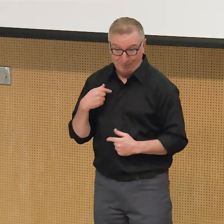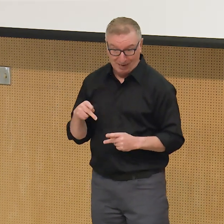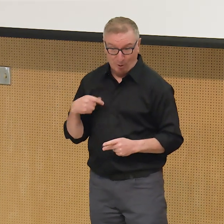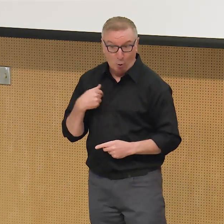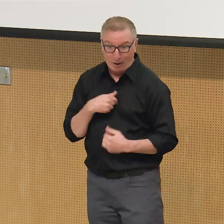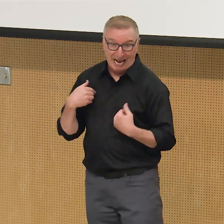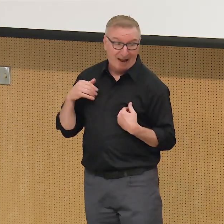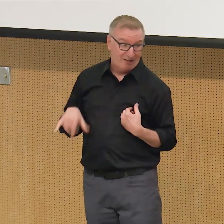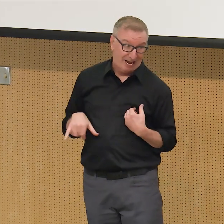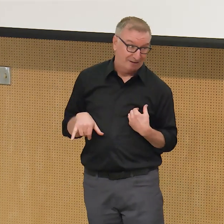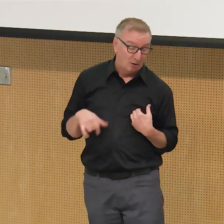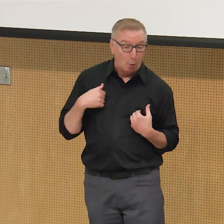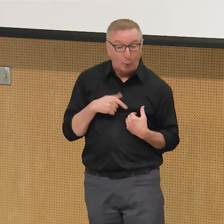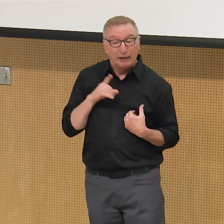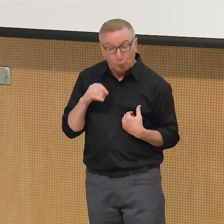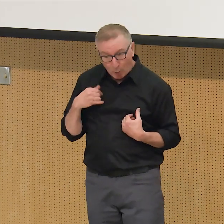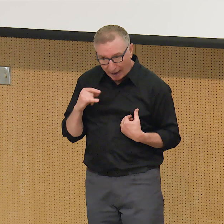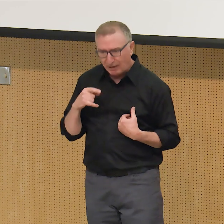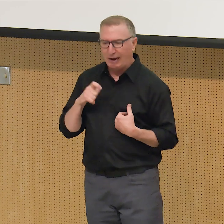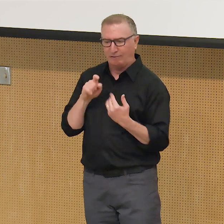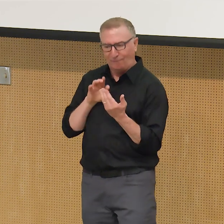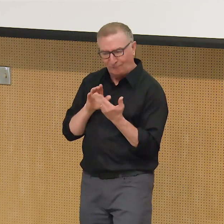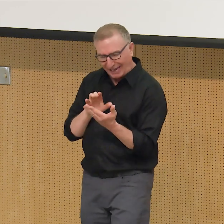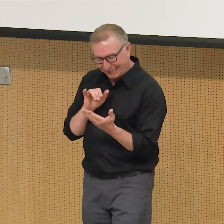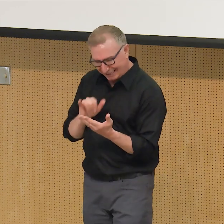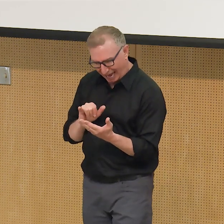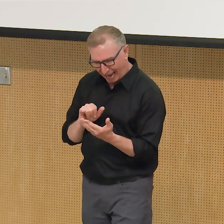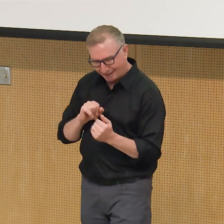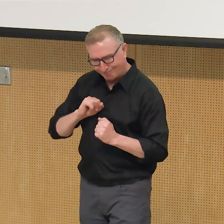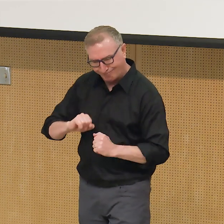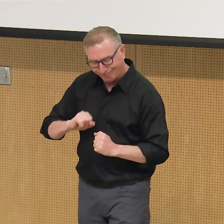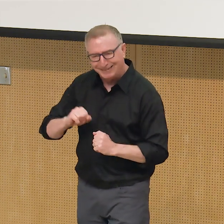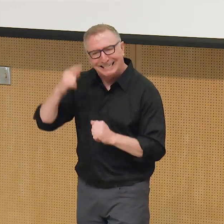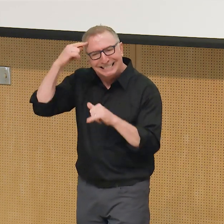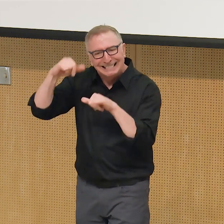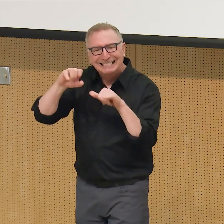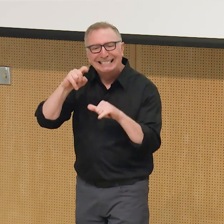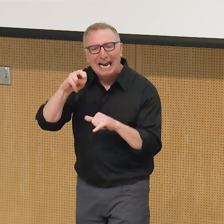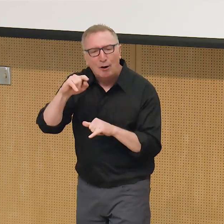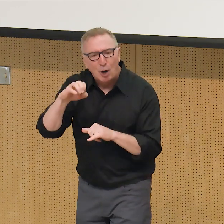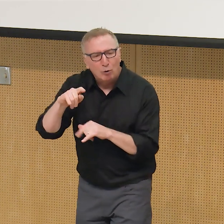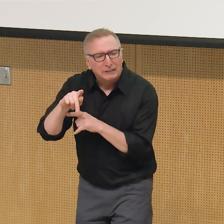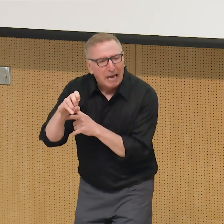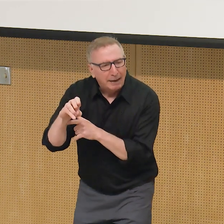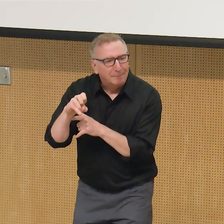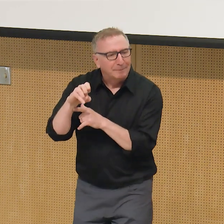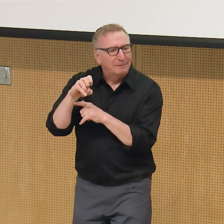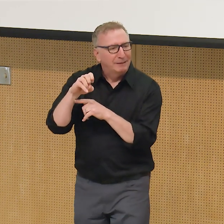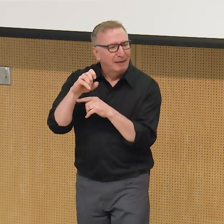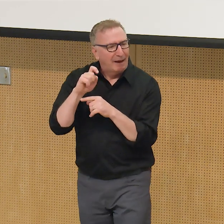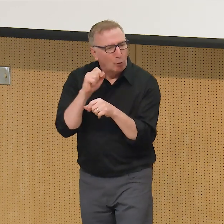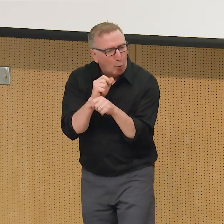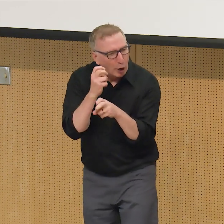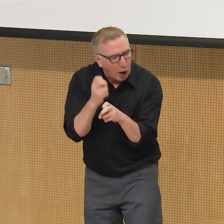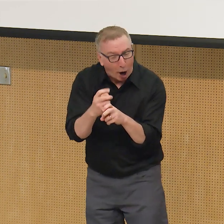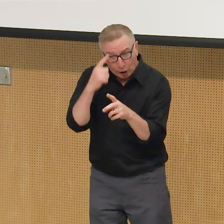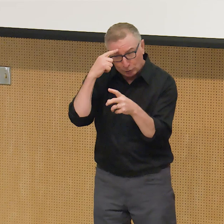And as hearing people, we all have that. And so, for me to confront that and actually address some of the stereotypes